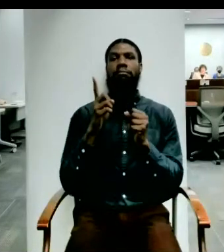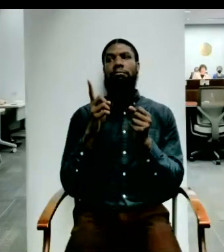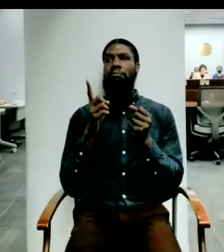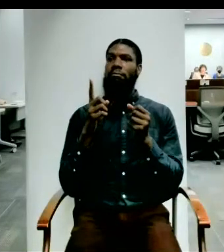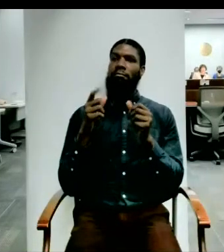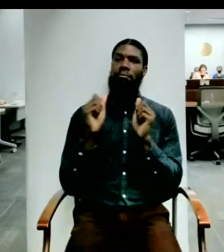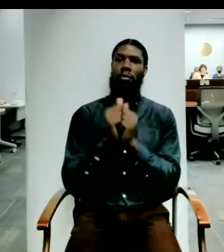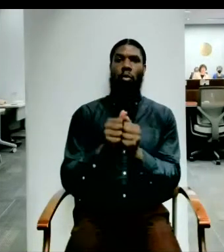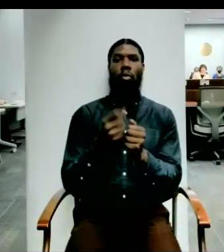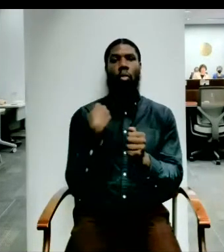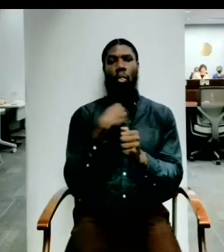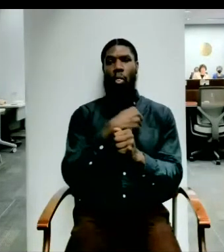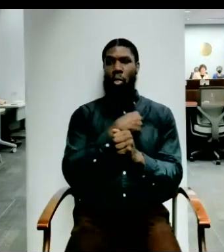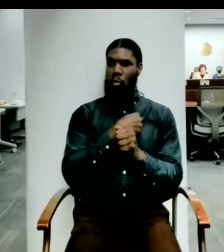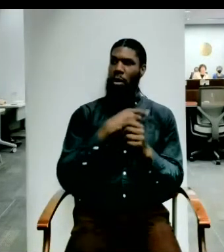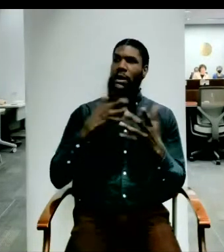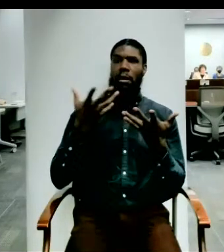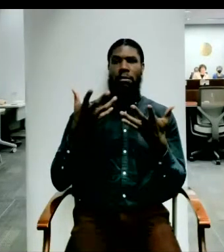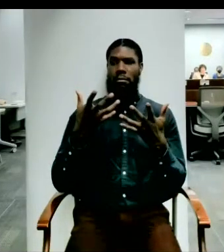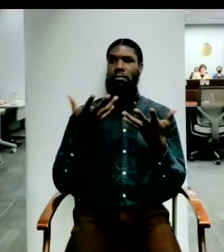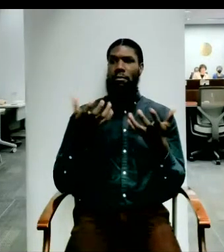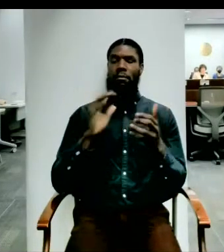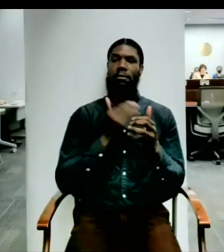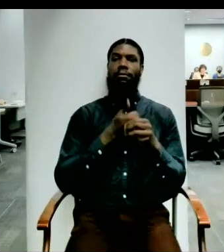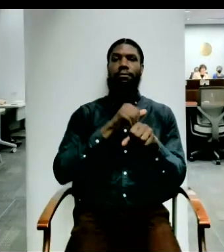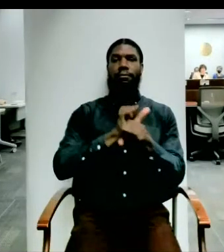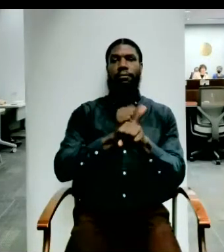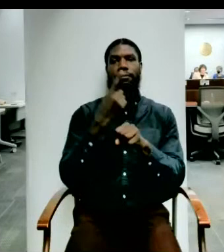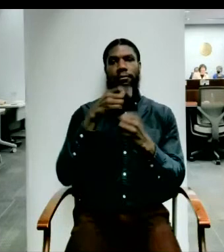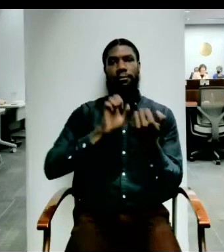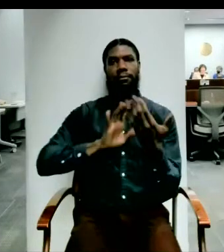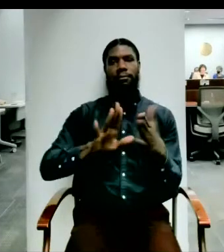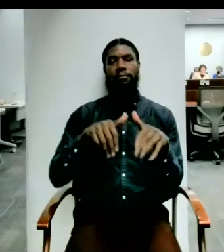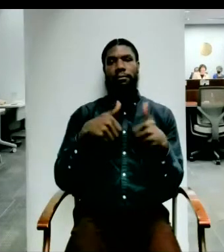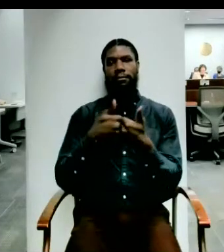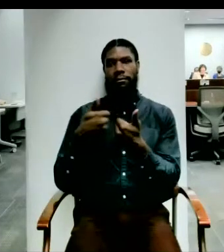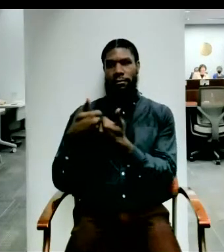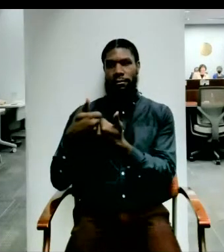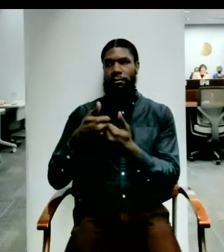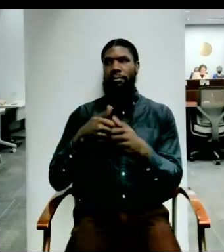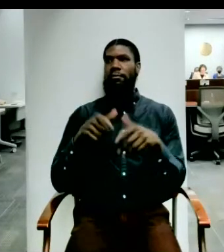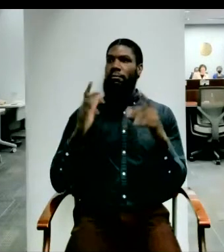the impact of our work to address these challenges and ensure that the workplace